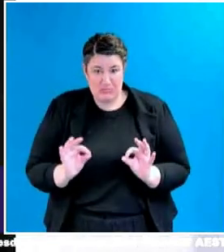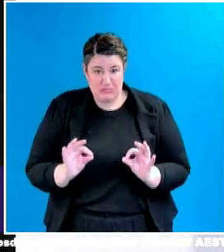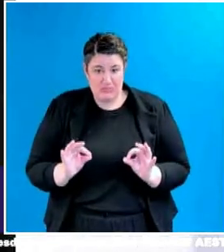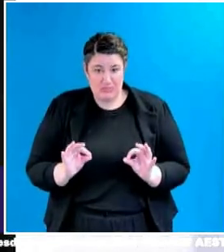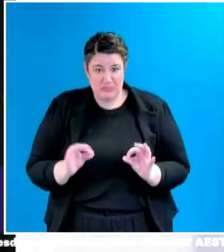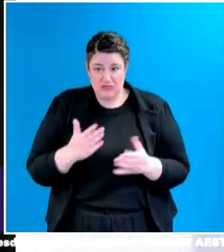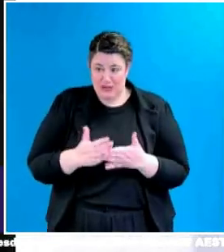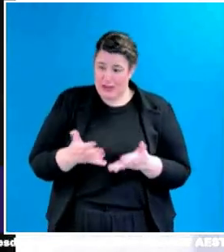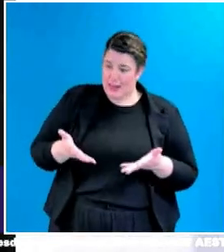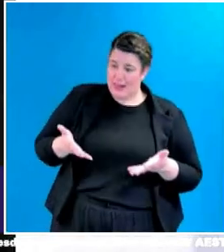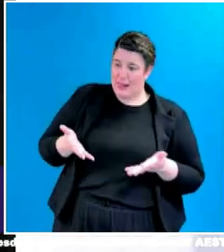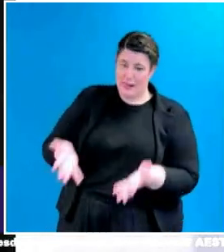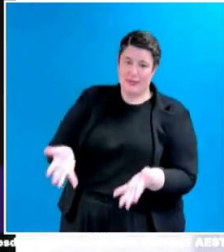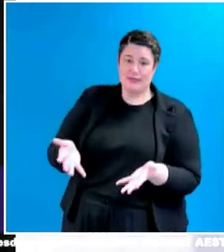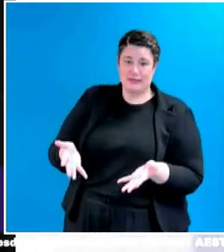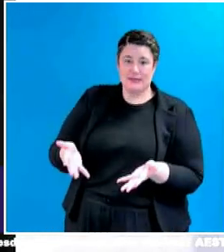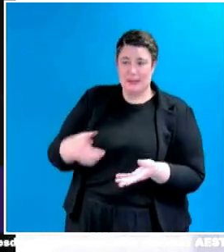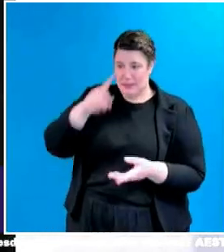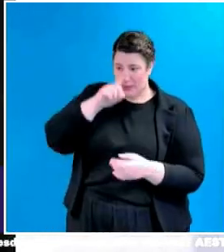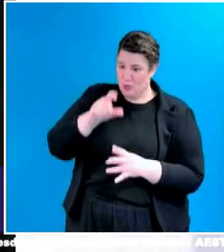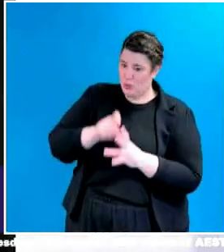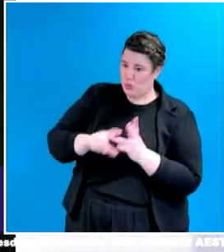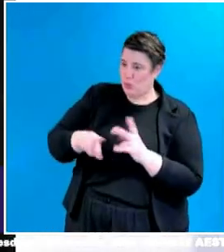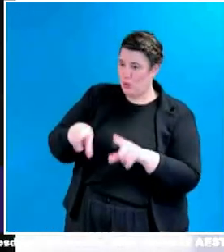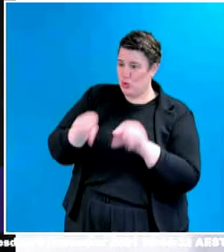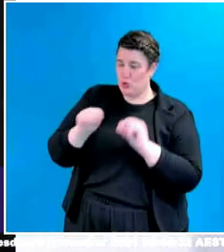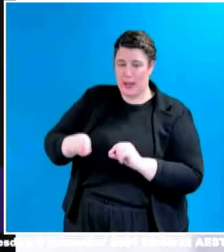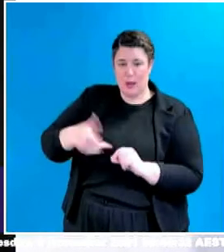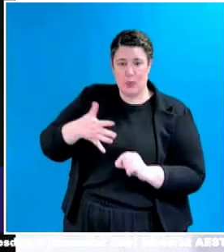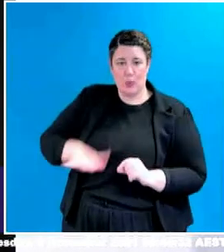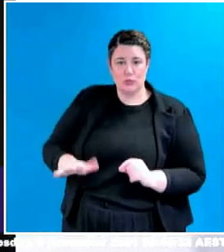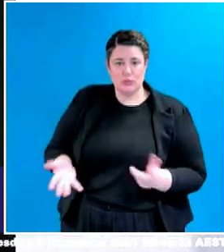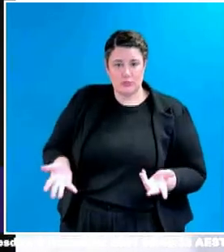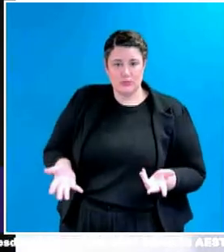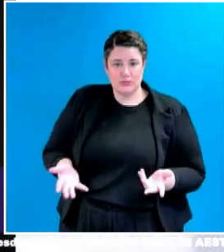is simply a matter of allowing people to exercise their freedoms.